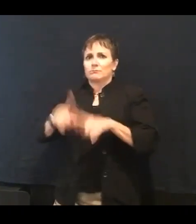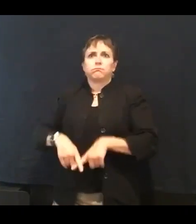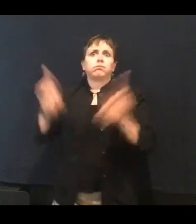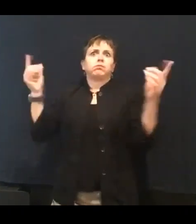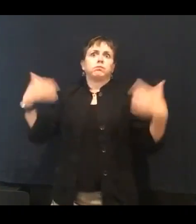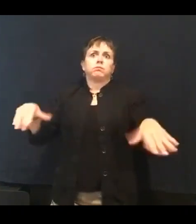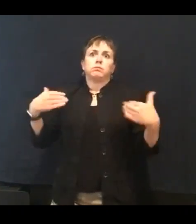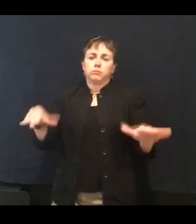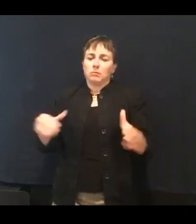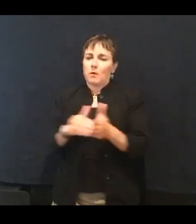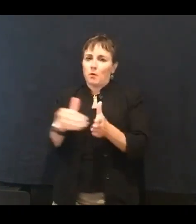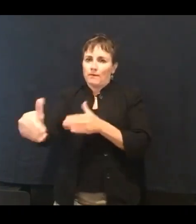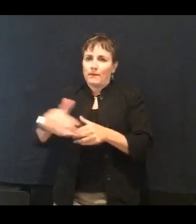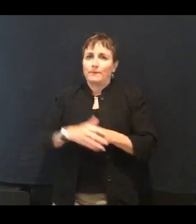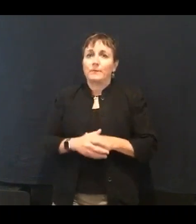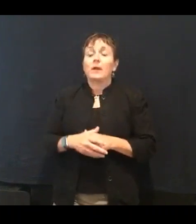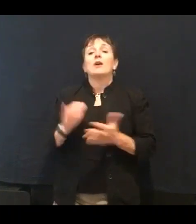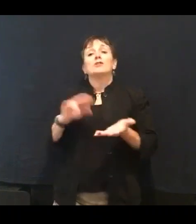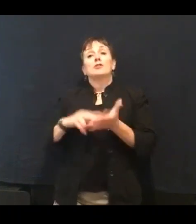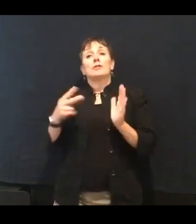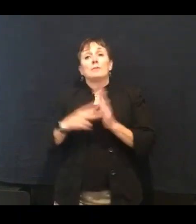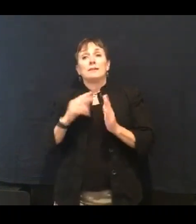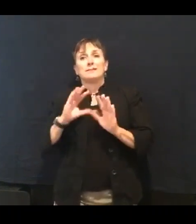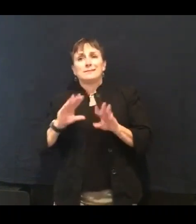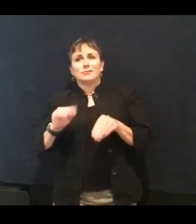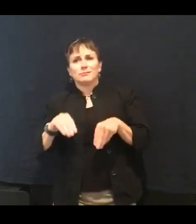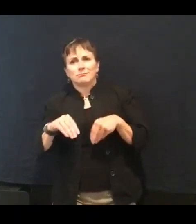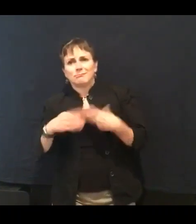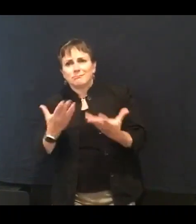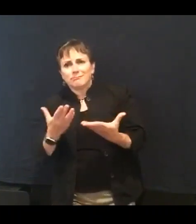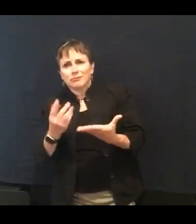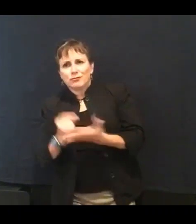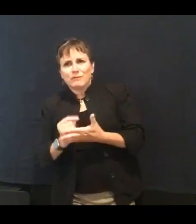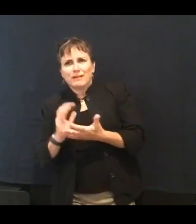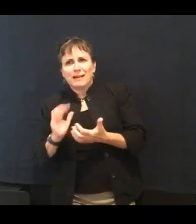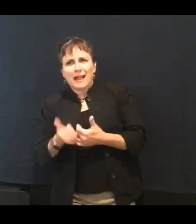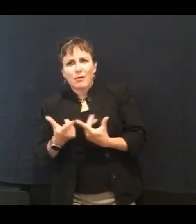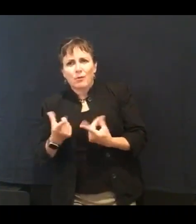These factors make treatment extremely complicated. I received my Usher